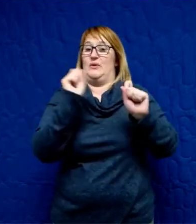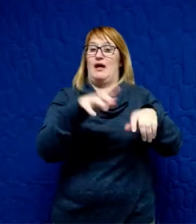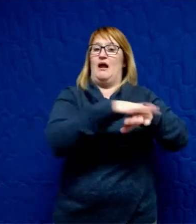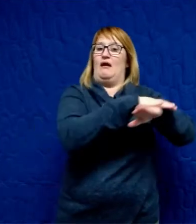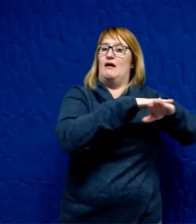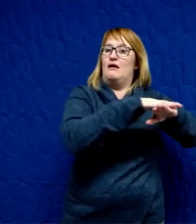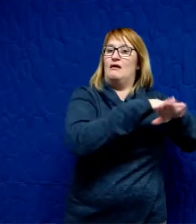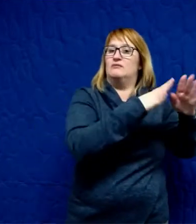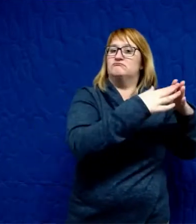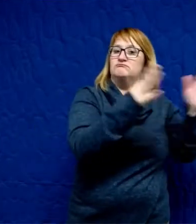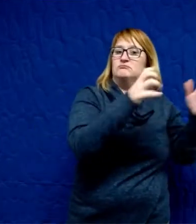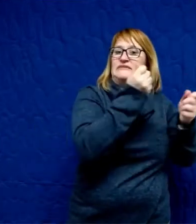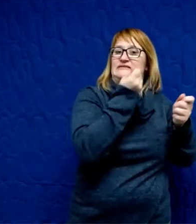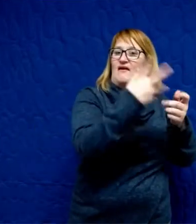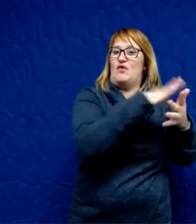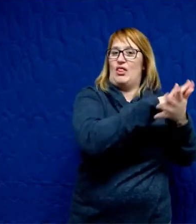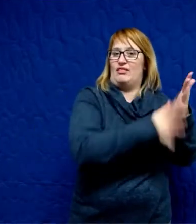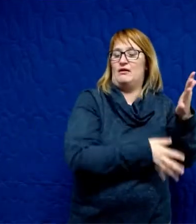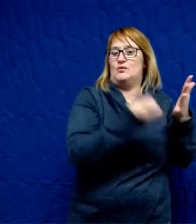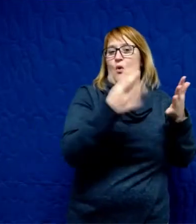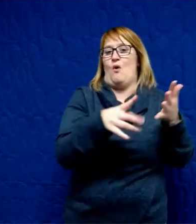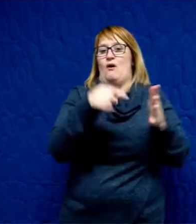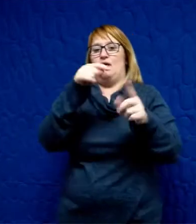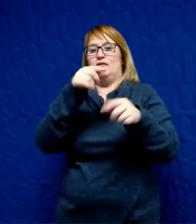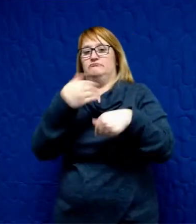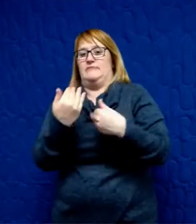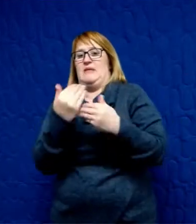welcome to submit a couple of different proposals to help us better understand